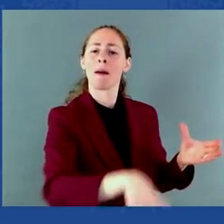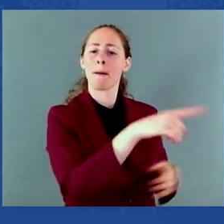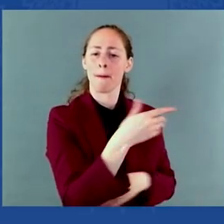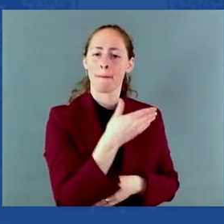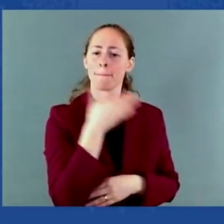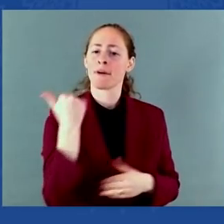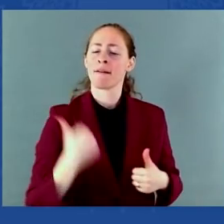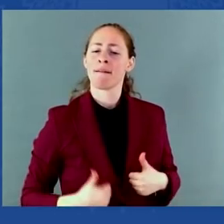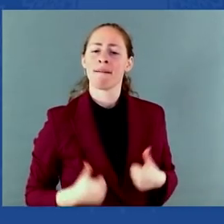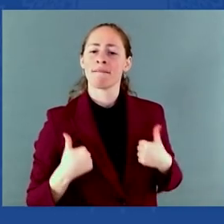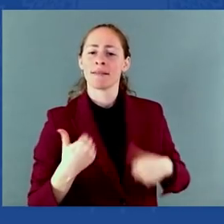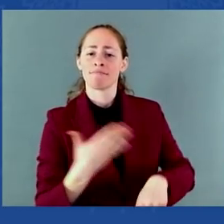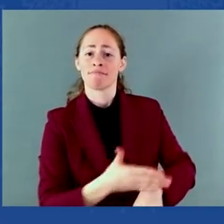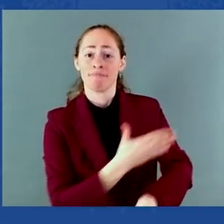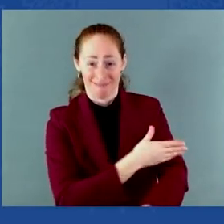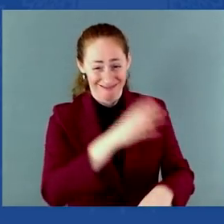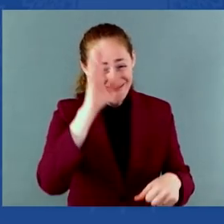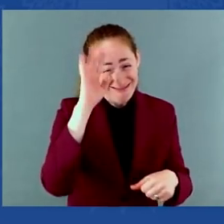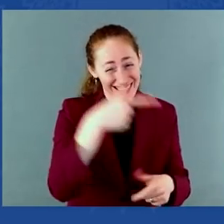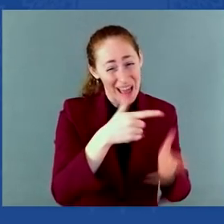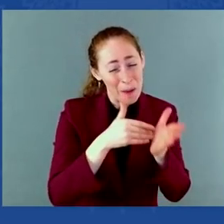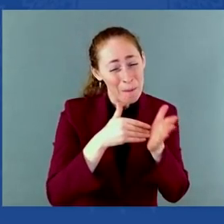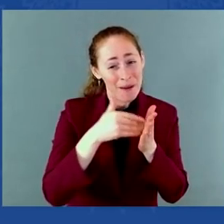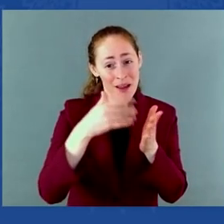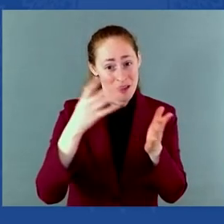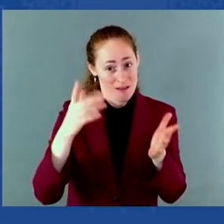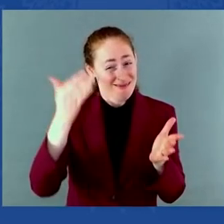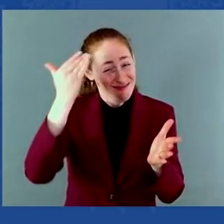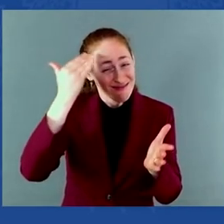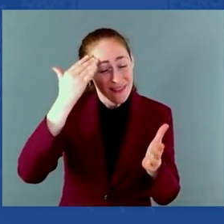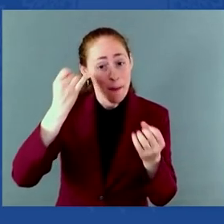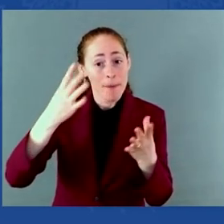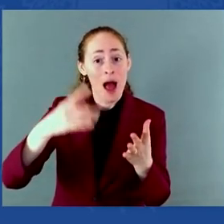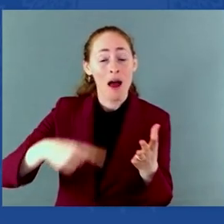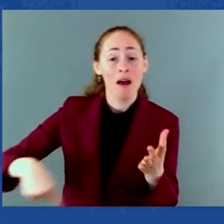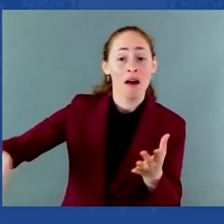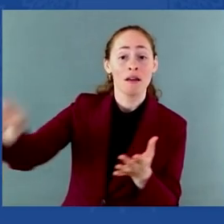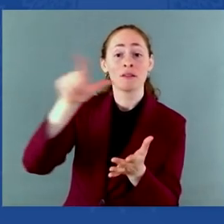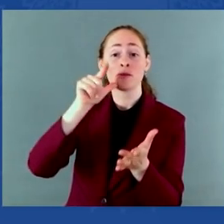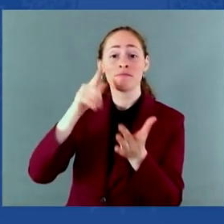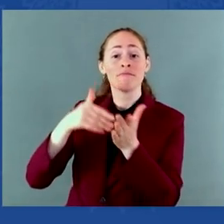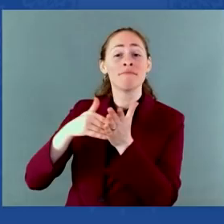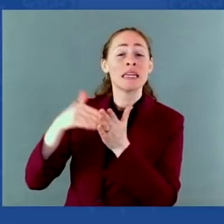One trillion dollars. I'm a capitalist. You want to be a billionaire and a millionaire?